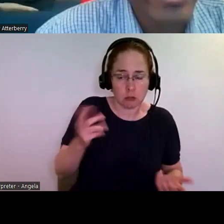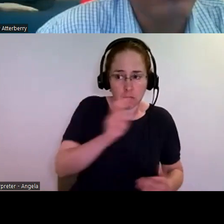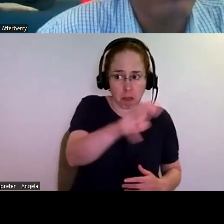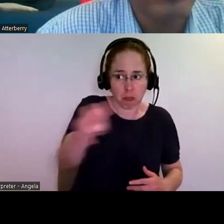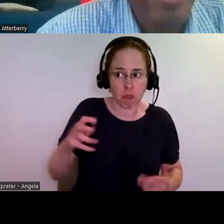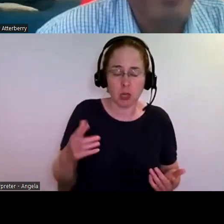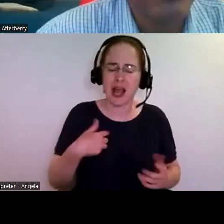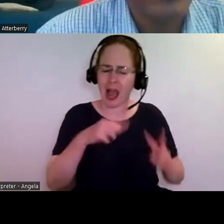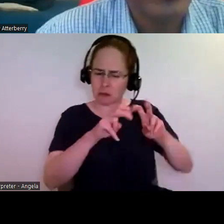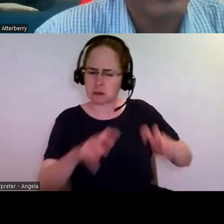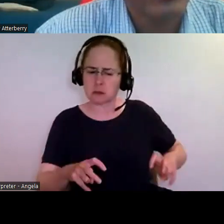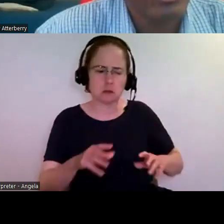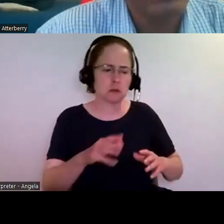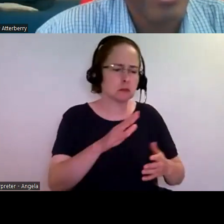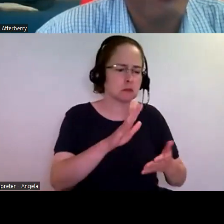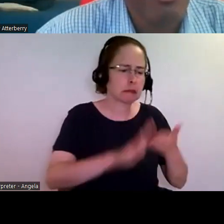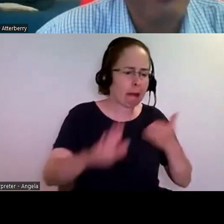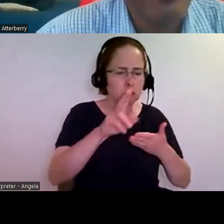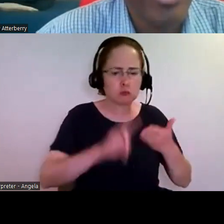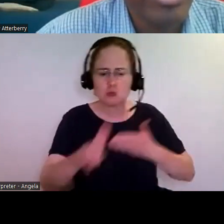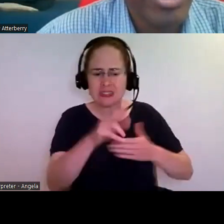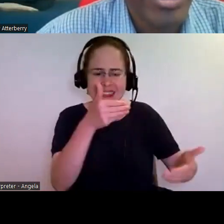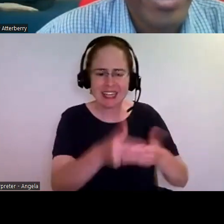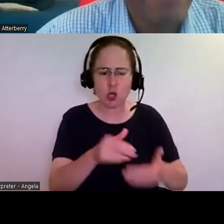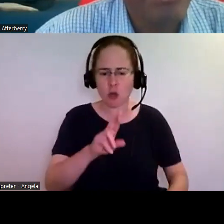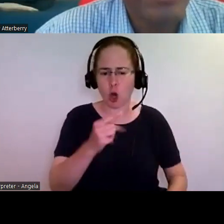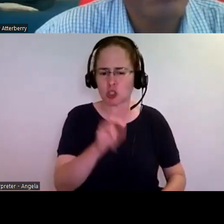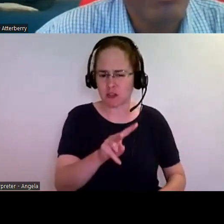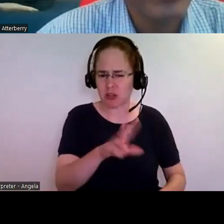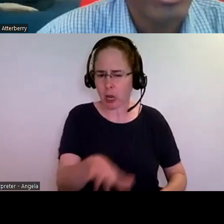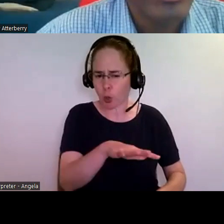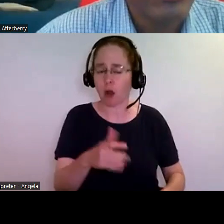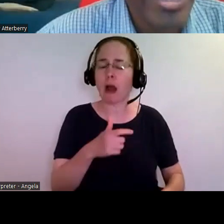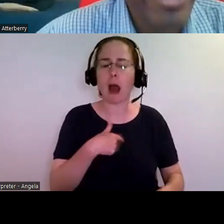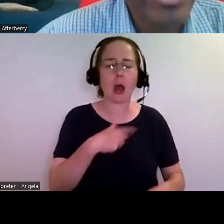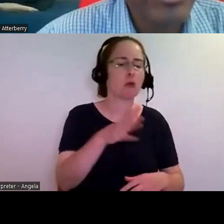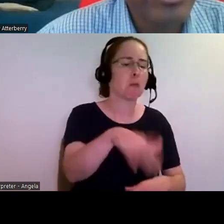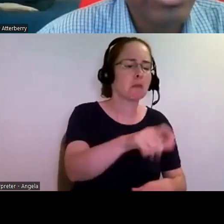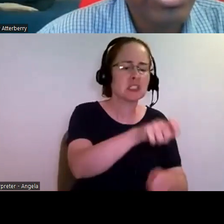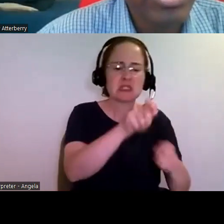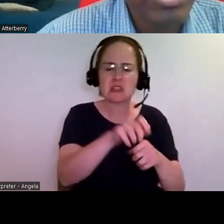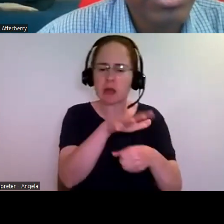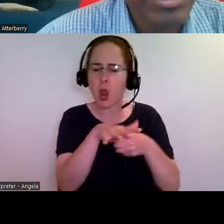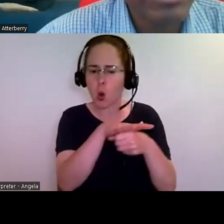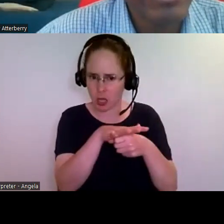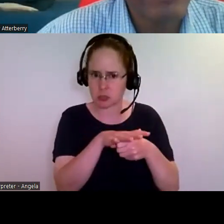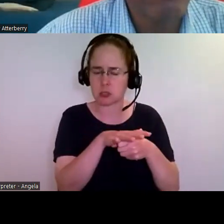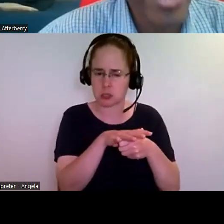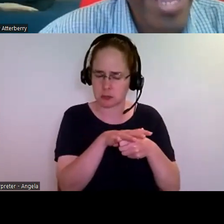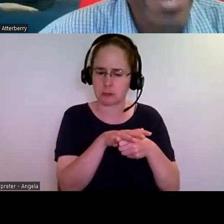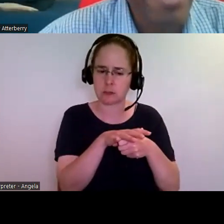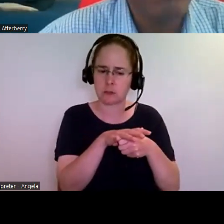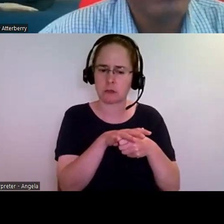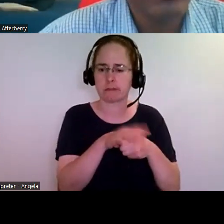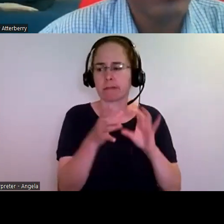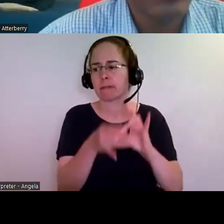institutions of higher learning that's closeby in the RGV and I pinpoint areas in like rehab,